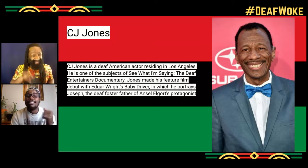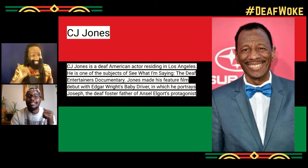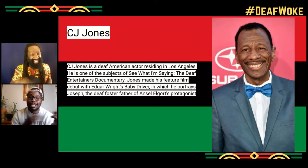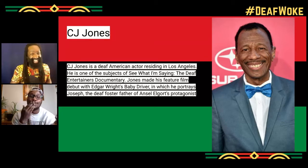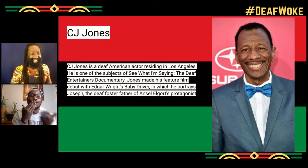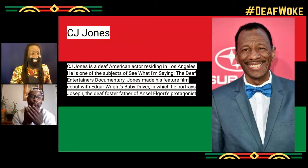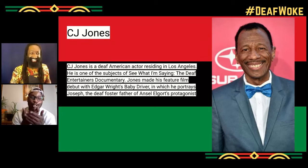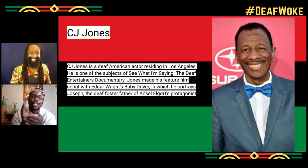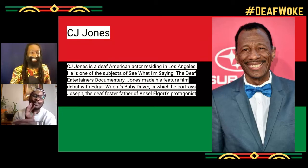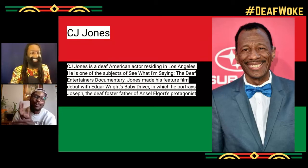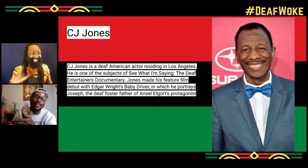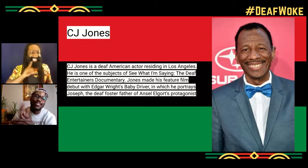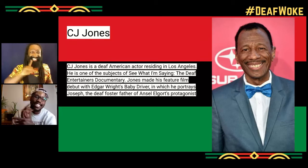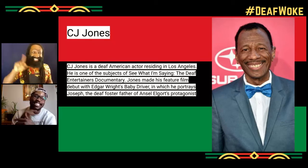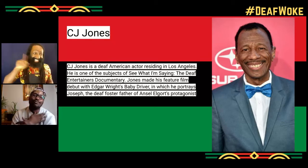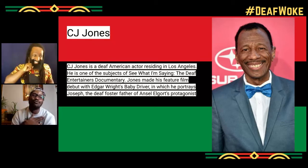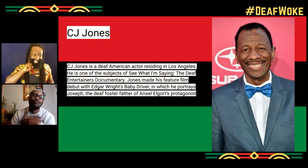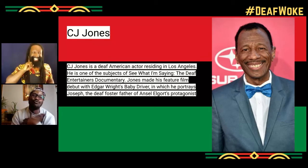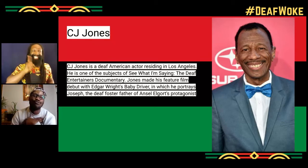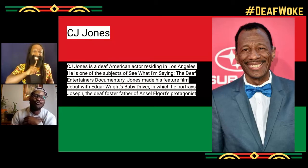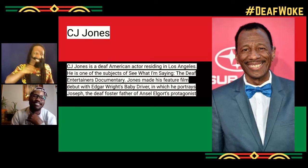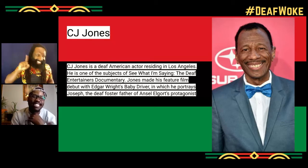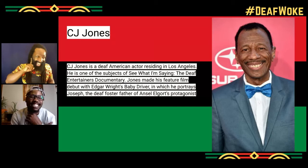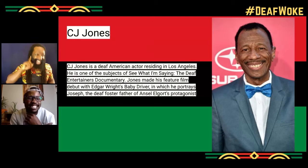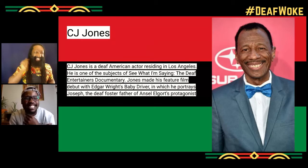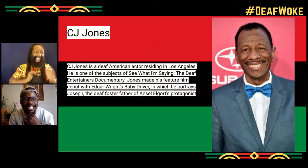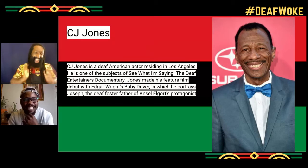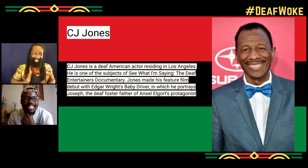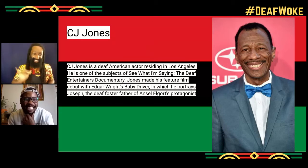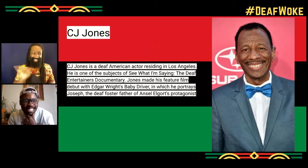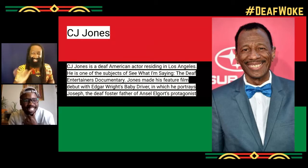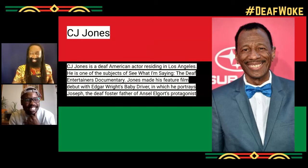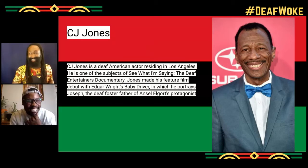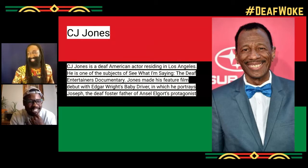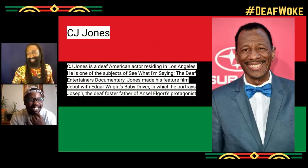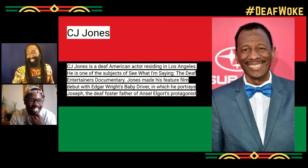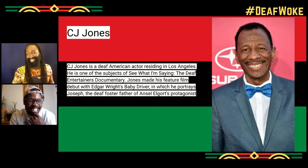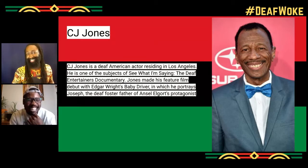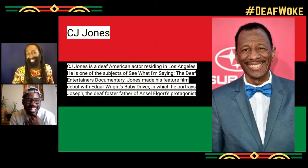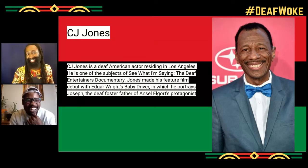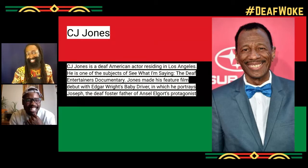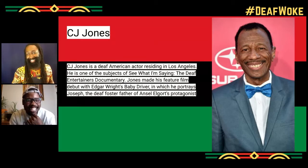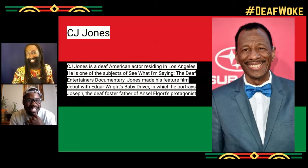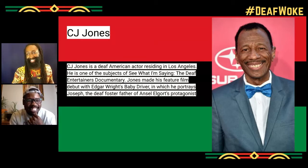Deaf entertainment documentary. Yeah, that was a good movie. Yeah, he is deaf. He's a deaf actor.